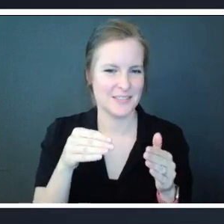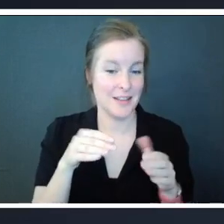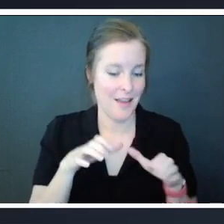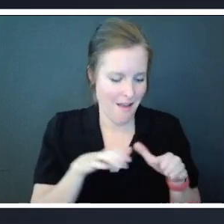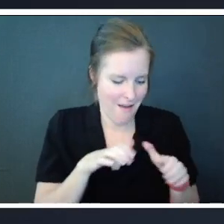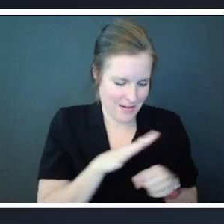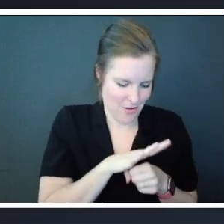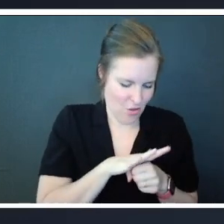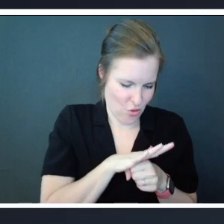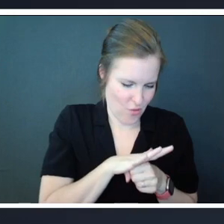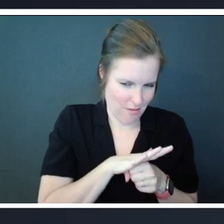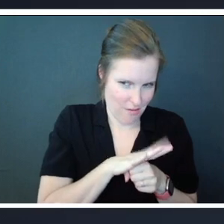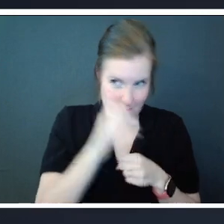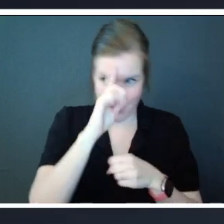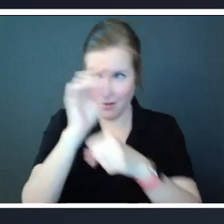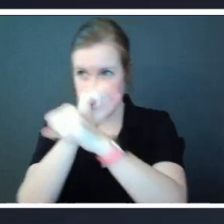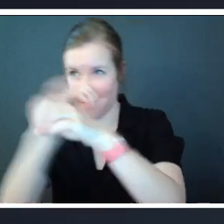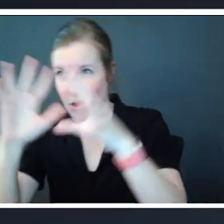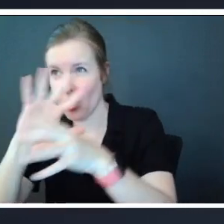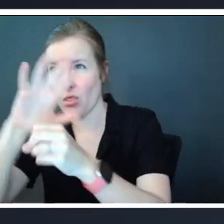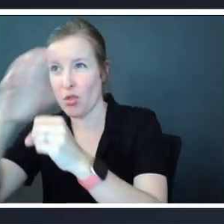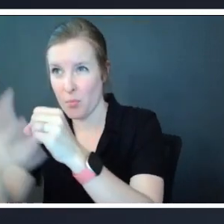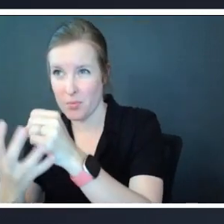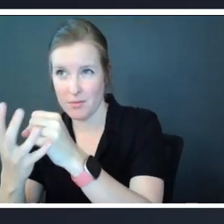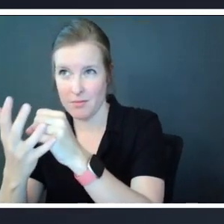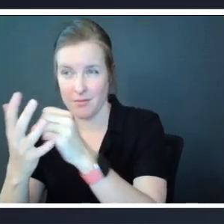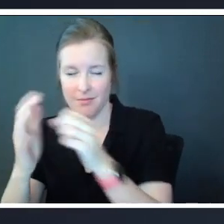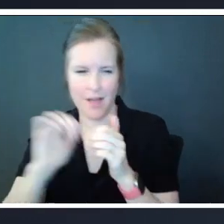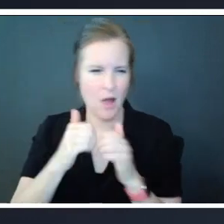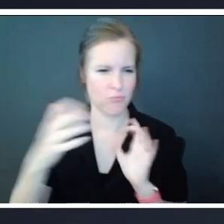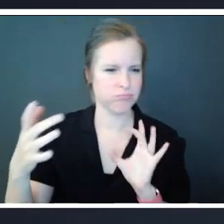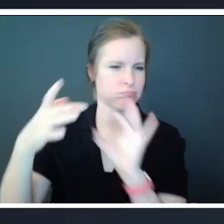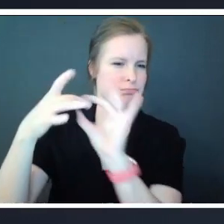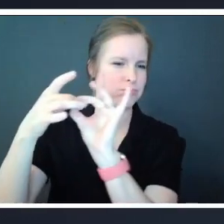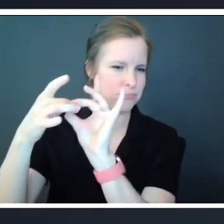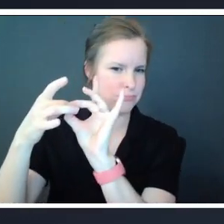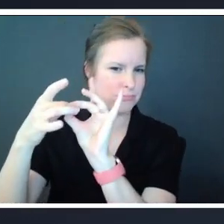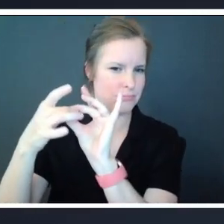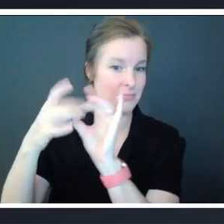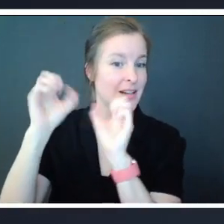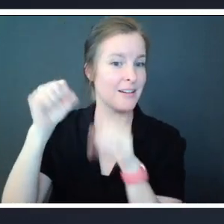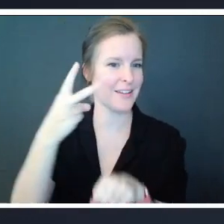globally. Right there in the middle, you can see some positive words that a Kinder teacher